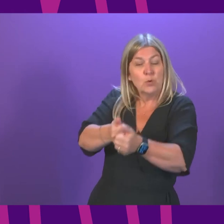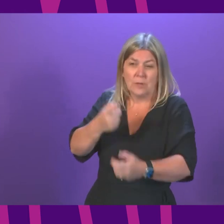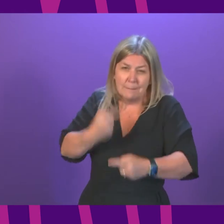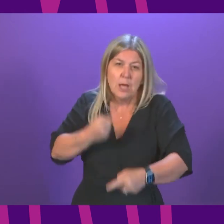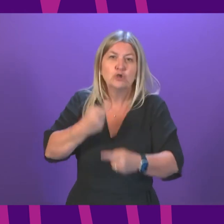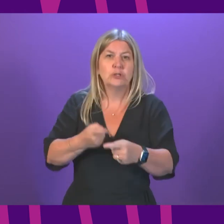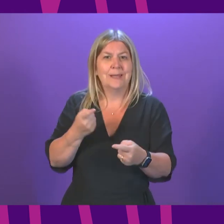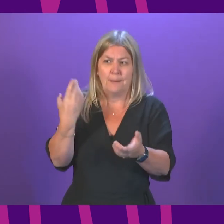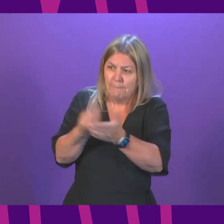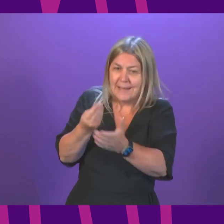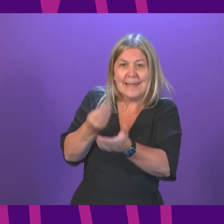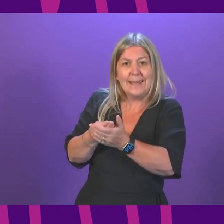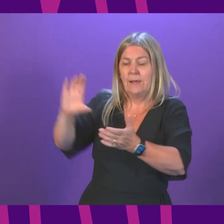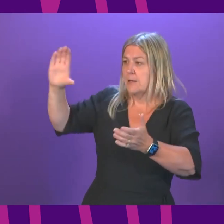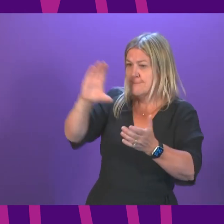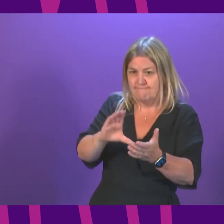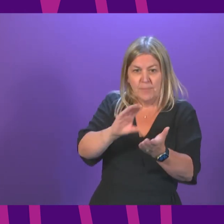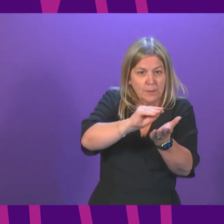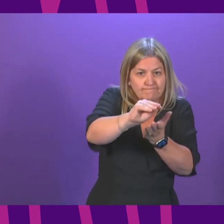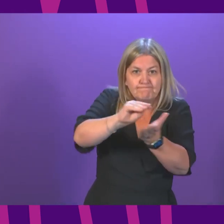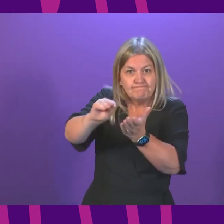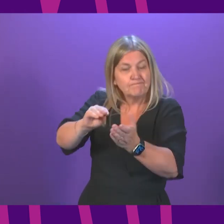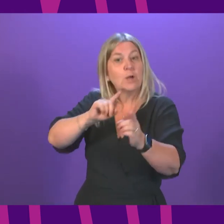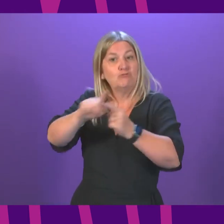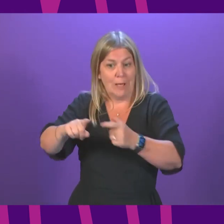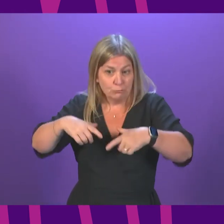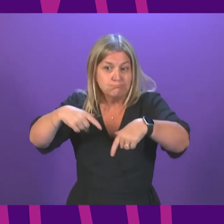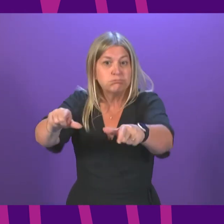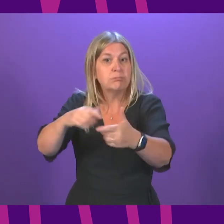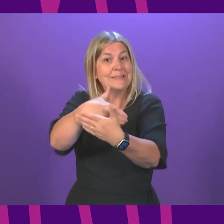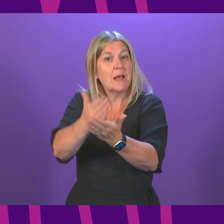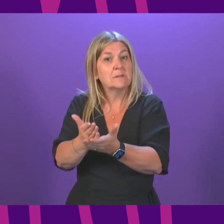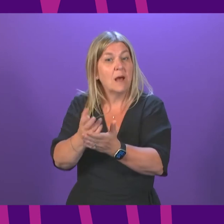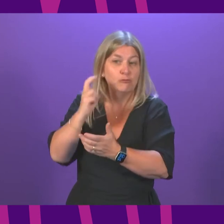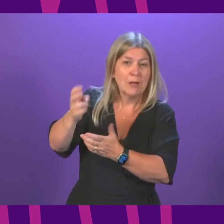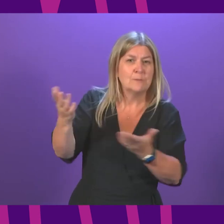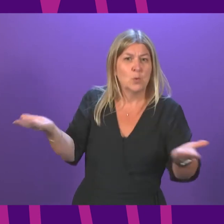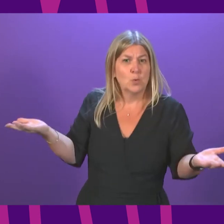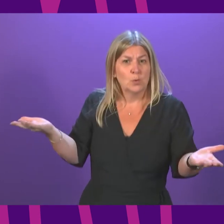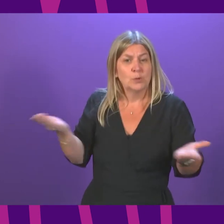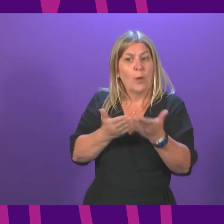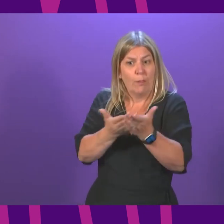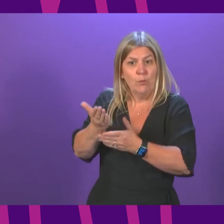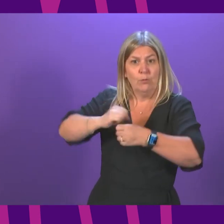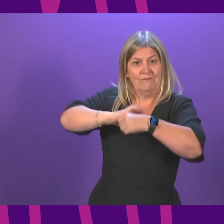of funds to try to sustain a sector that, through the impact of the pandemic, was unable